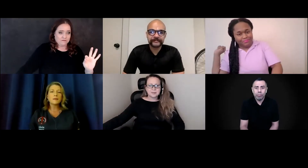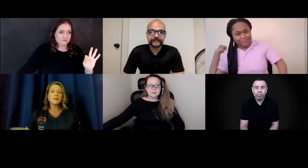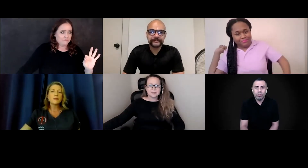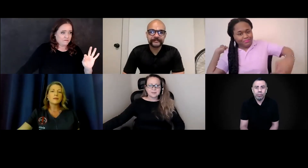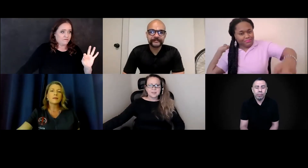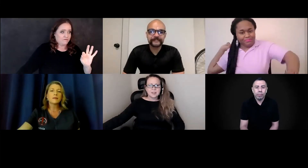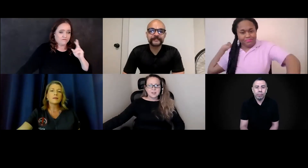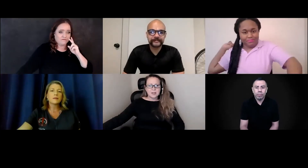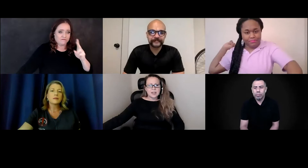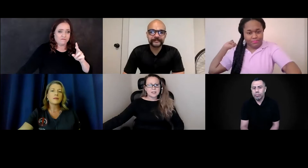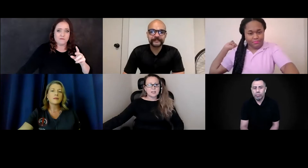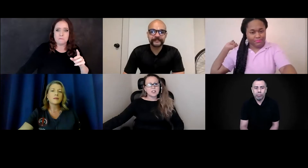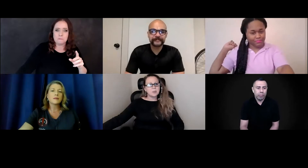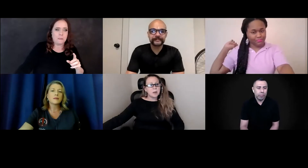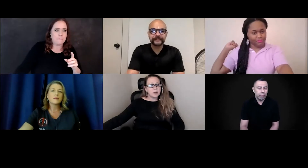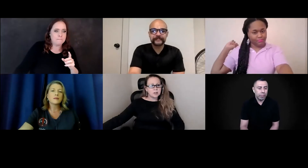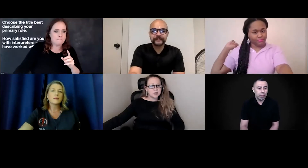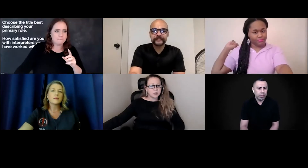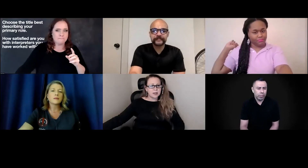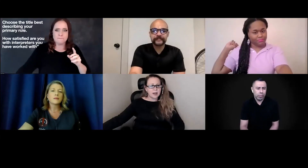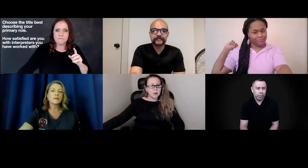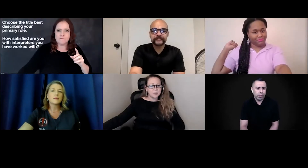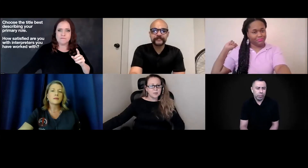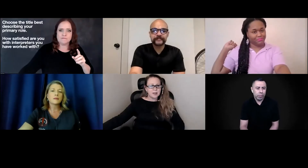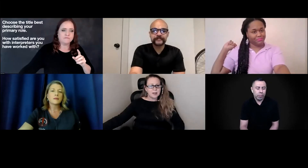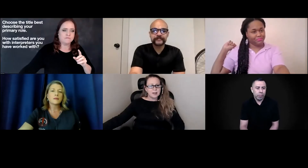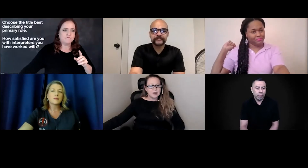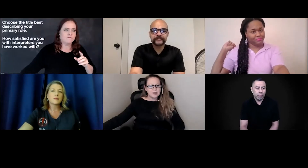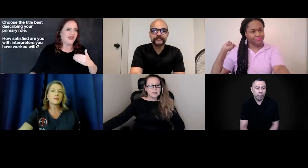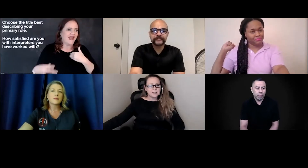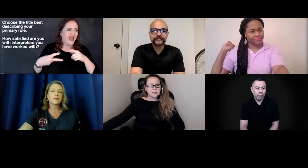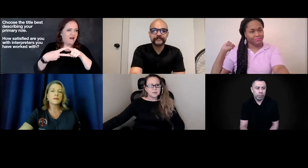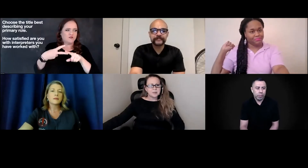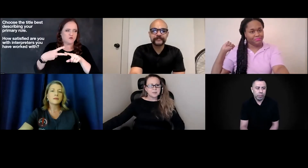Fantastic. That should be up on your screen now.